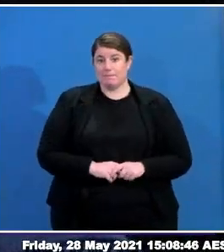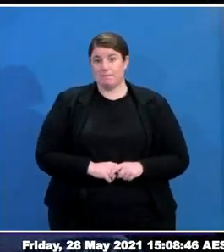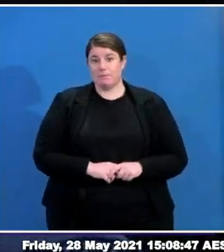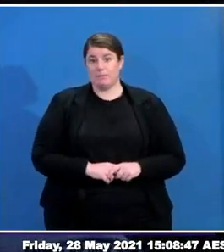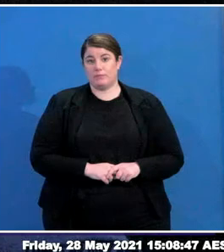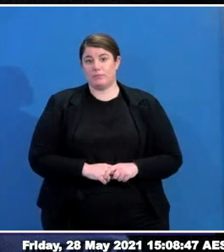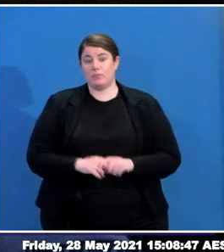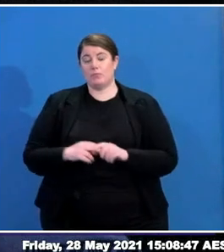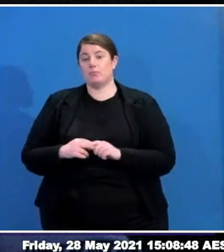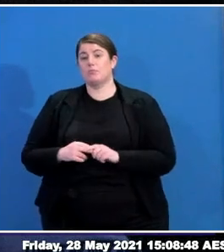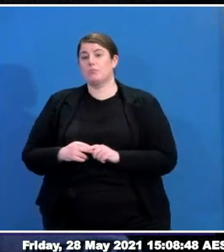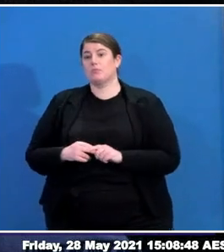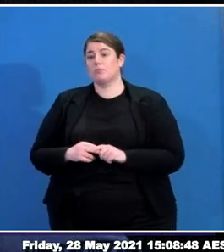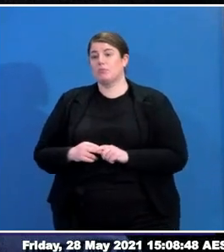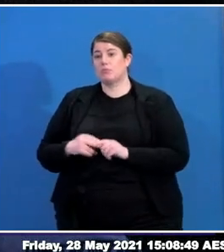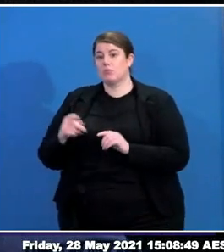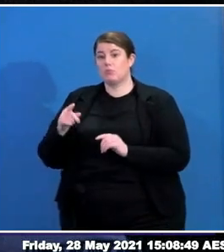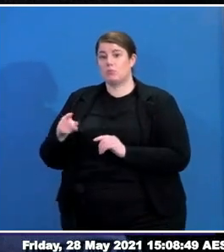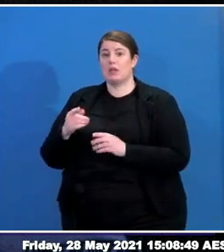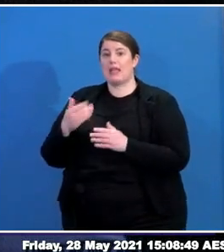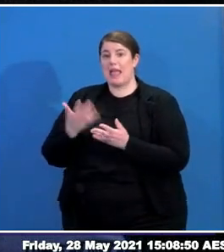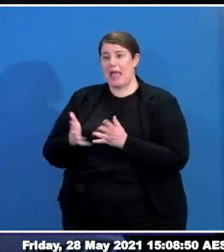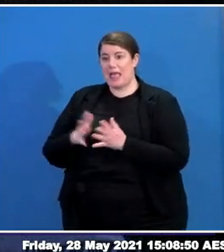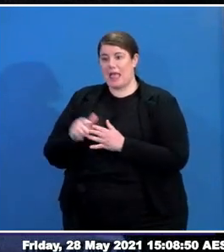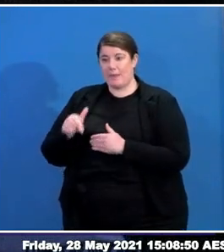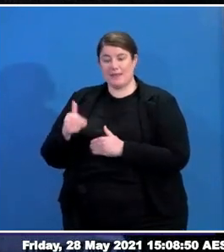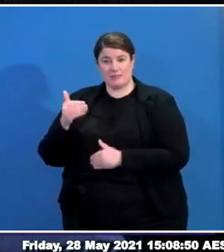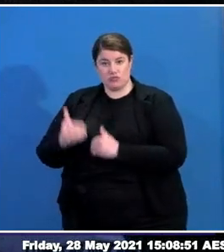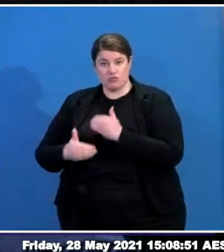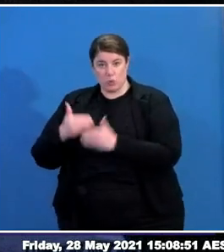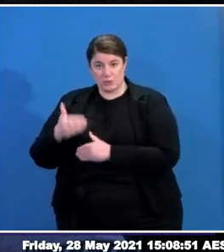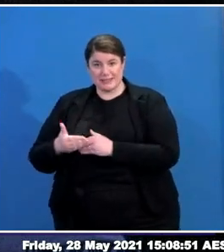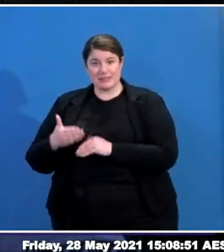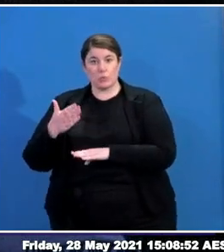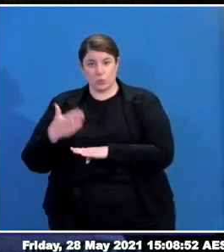The auditors the way this process works, the auditors